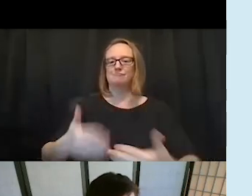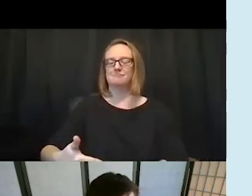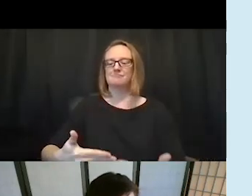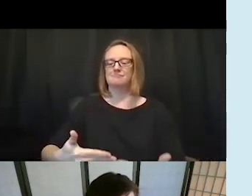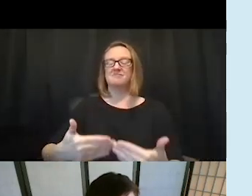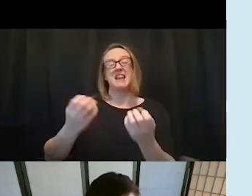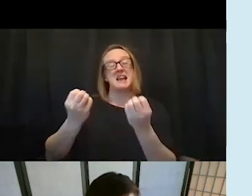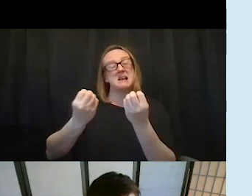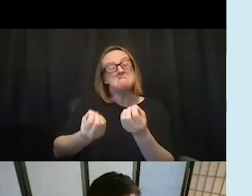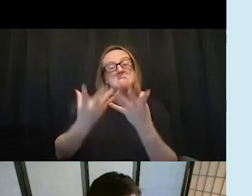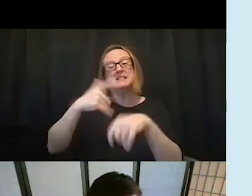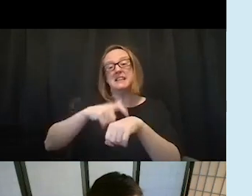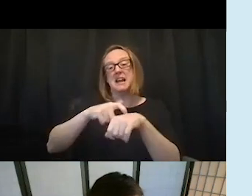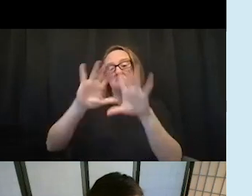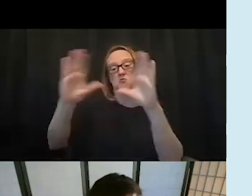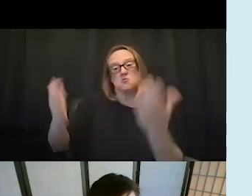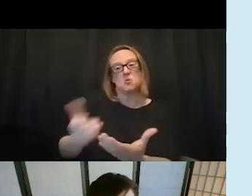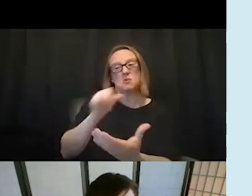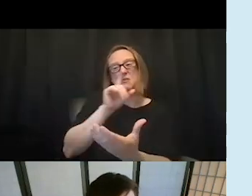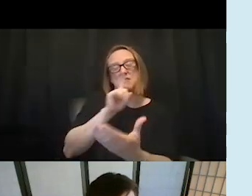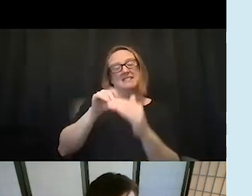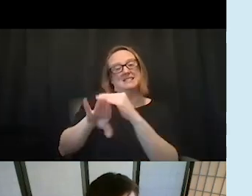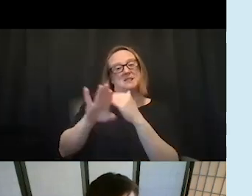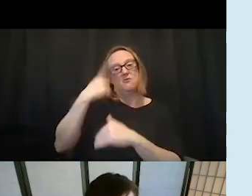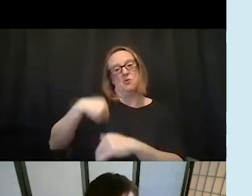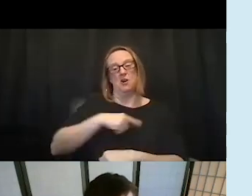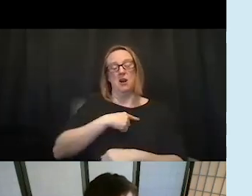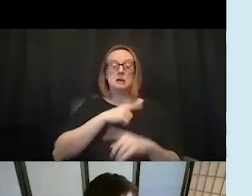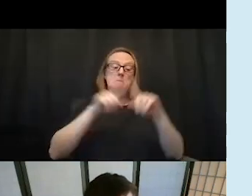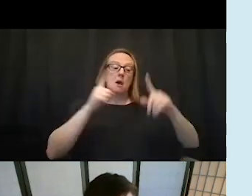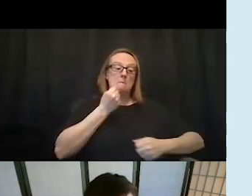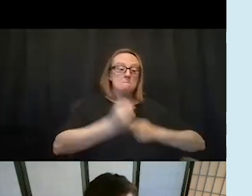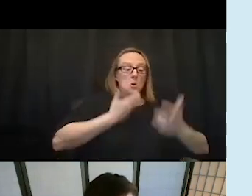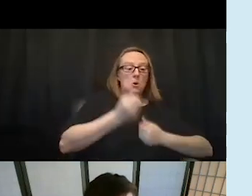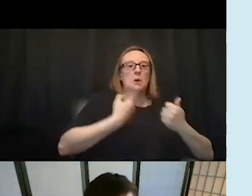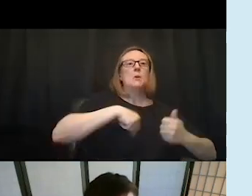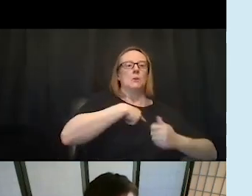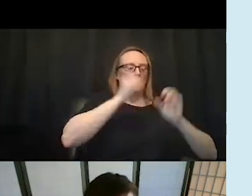resists our participation through poetry we are able to remake and reinvent the world"